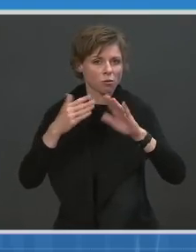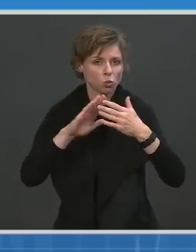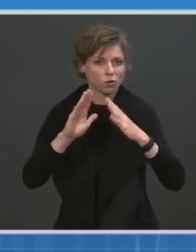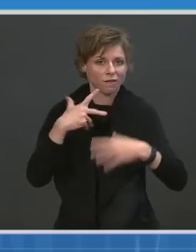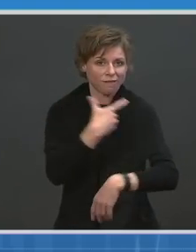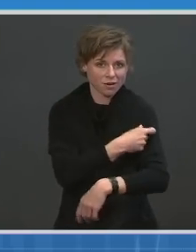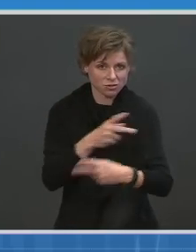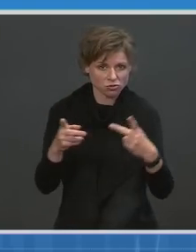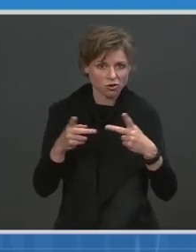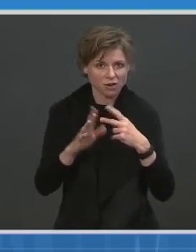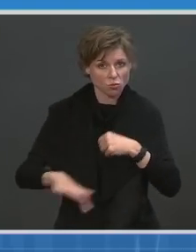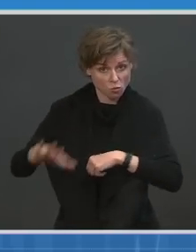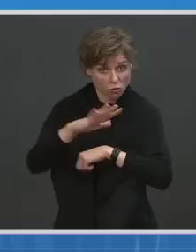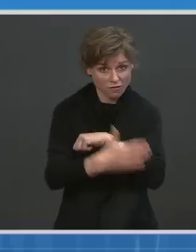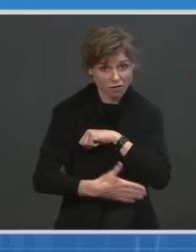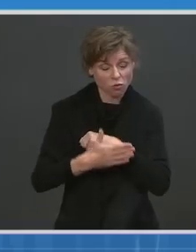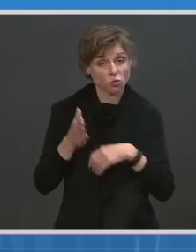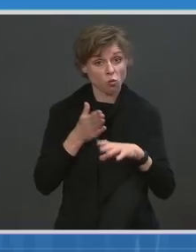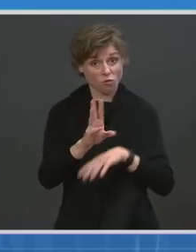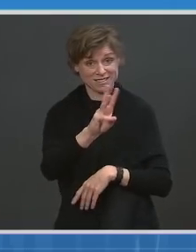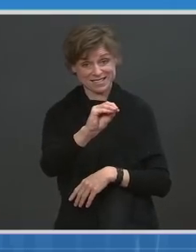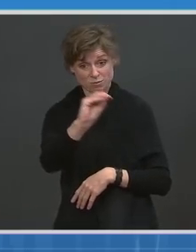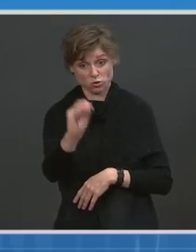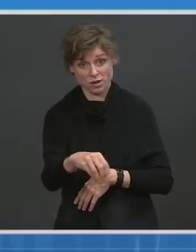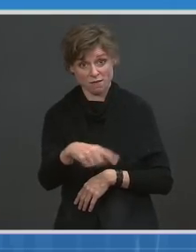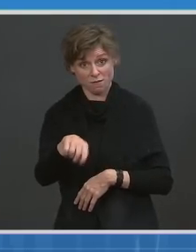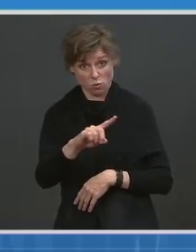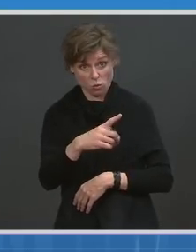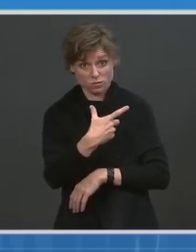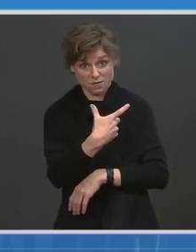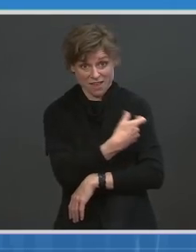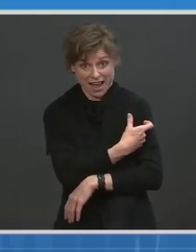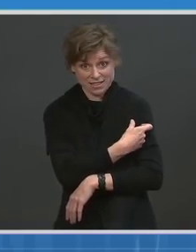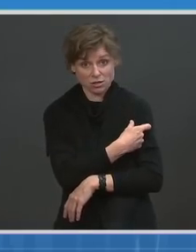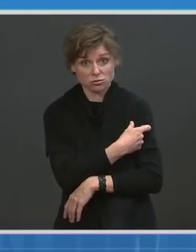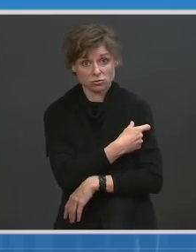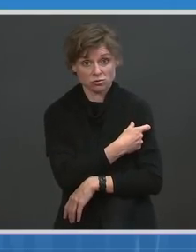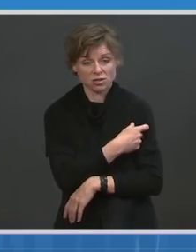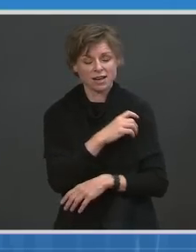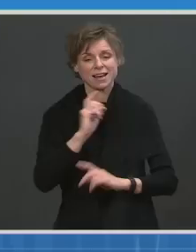And more than 60 percent of those vaccinations have been administered to minority populations.